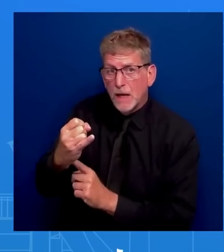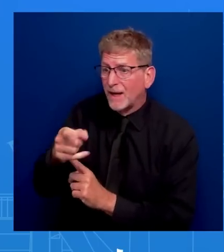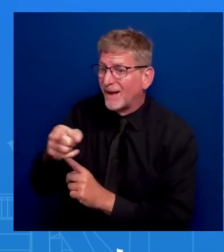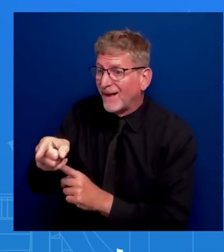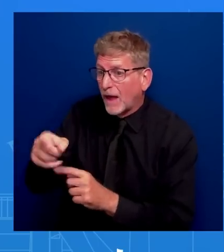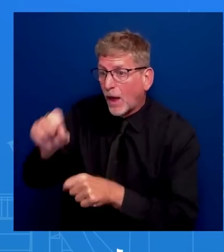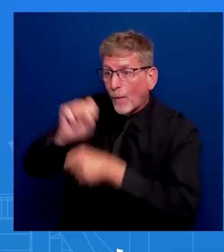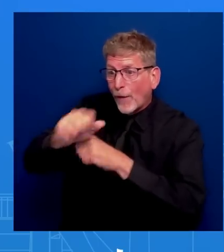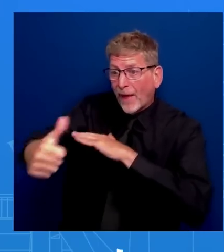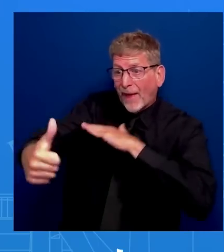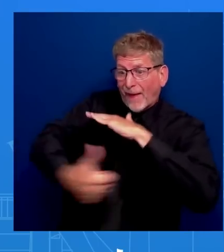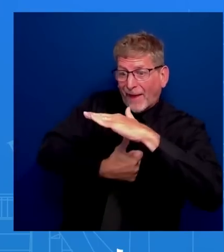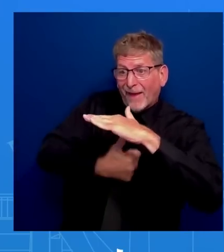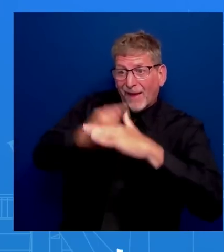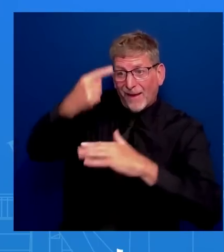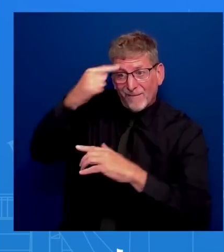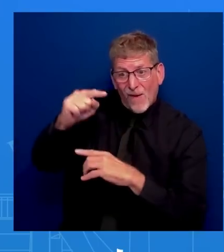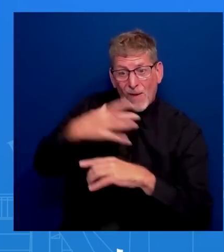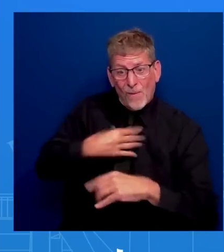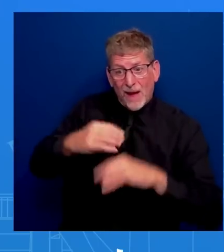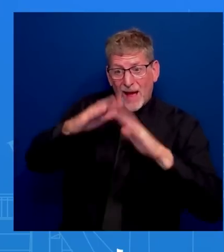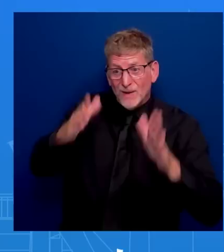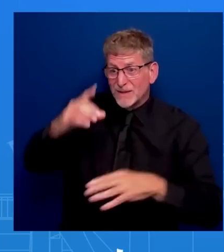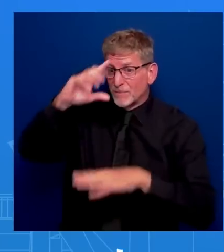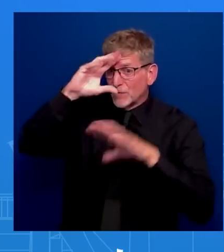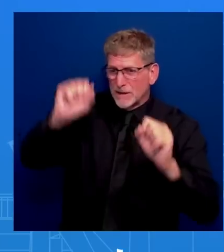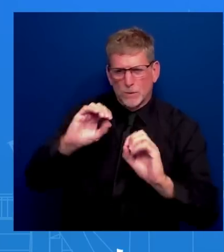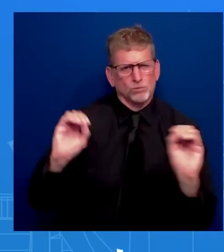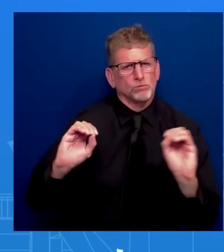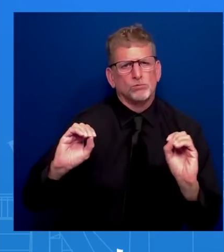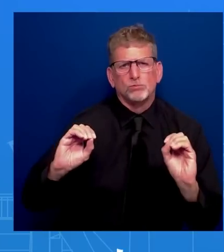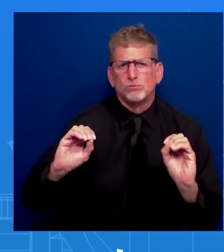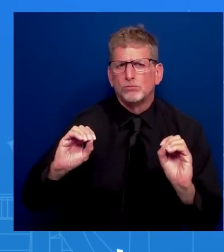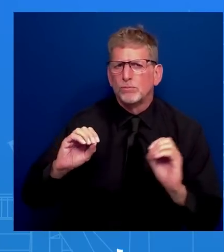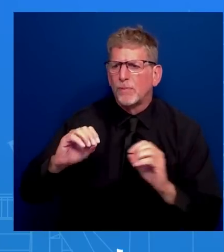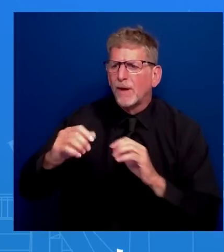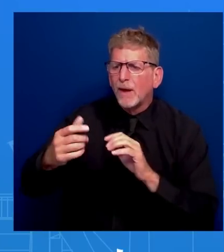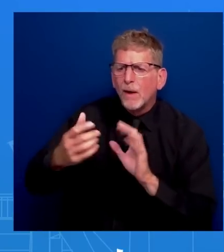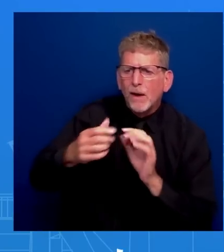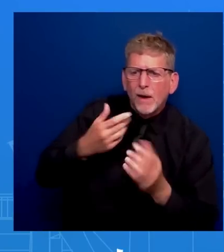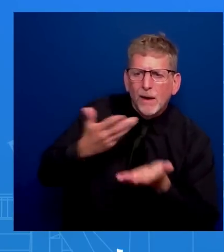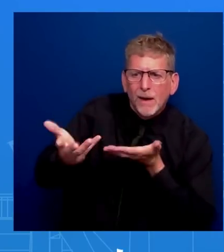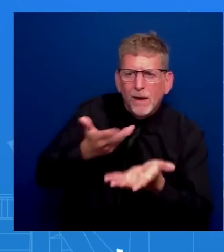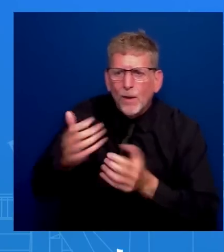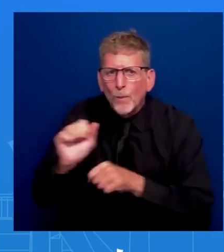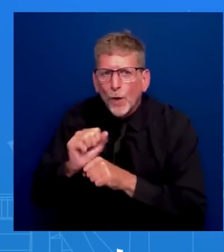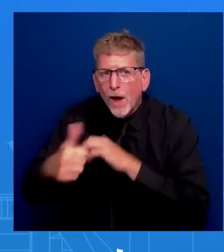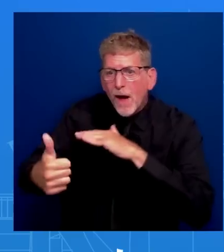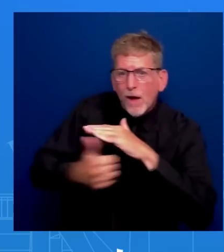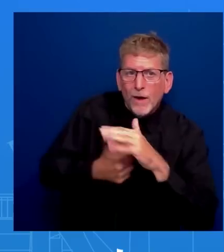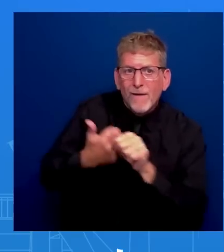Your loyalty is not me. It's to the law, the Constitution, the people of this nation to guarantee justice."